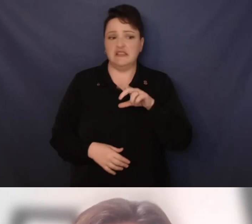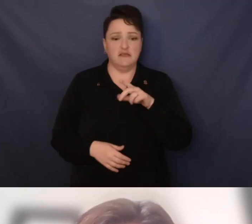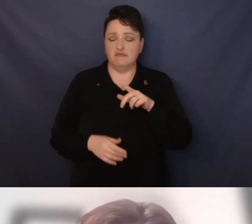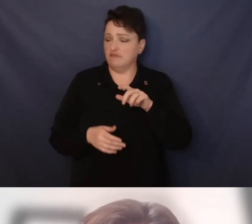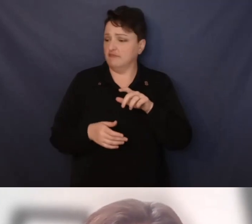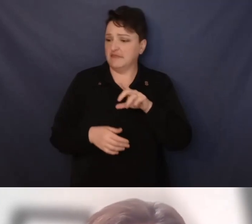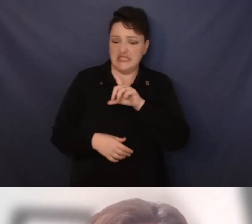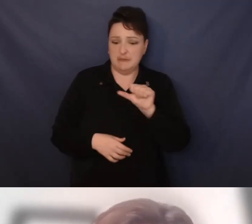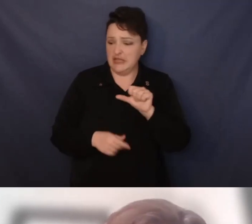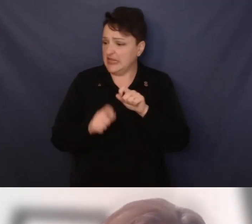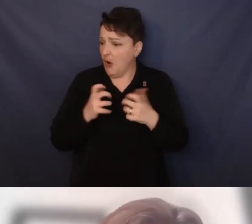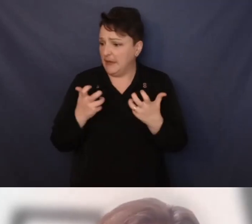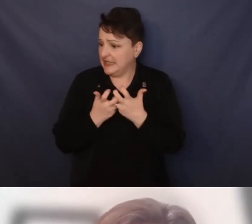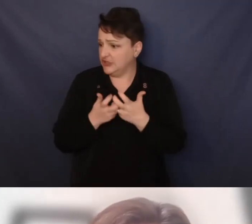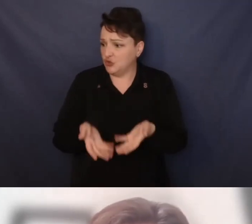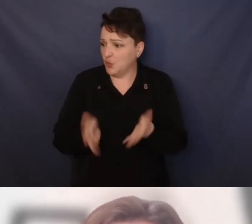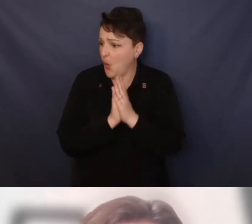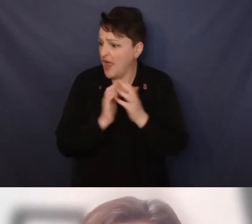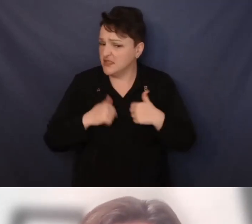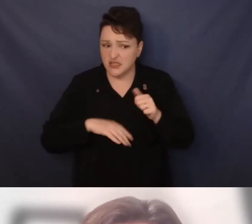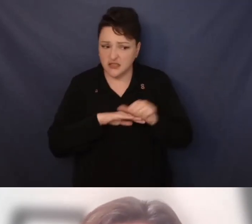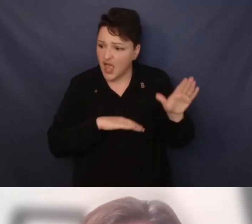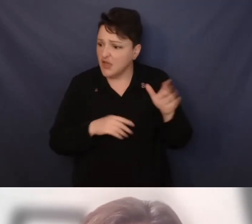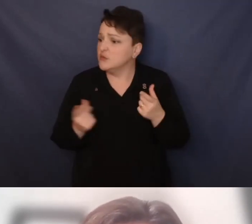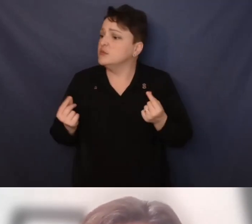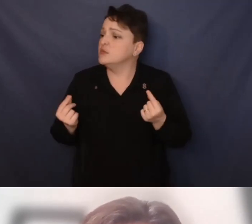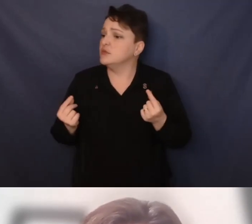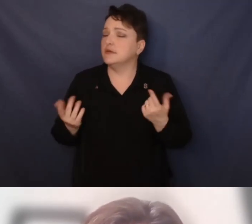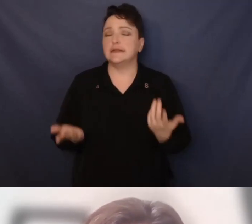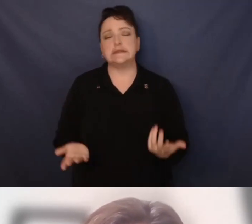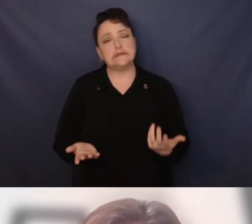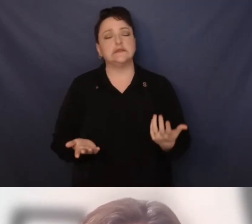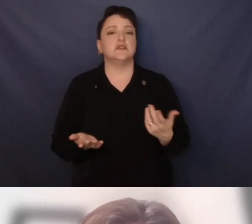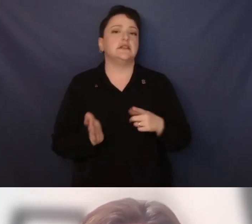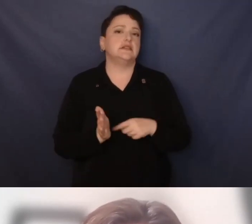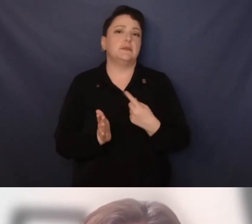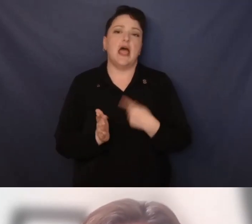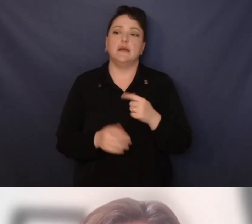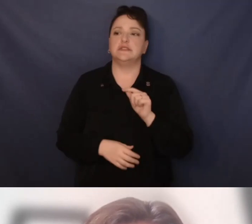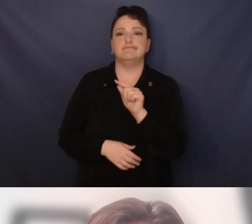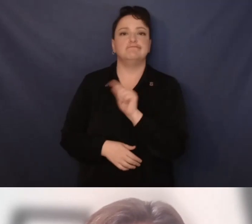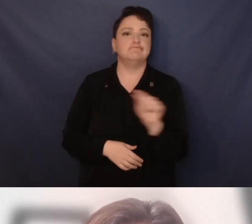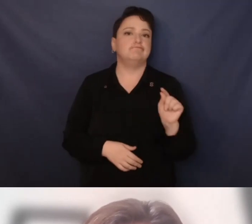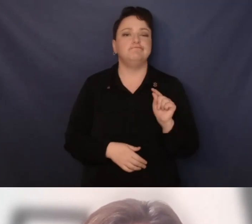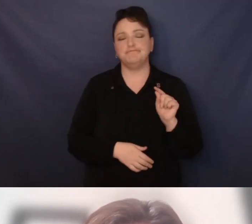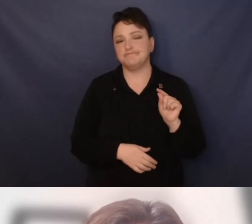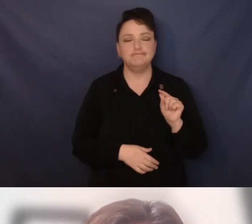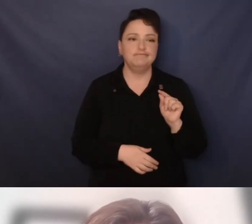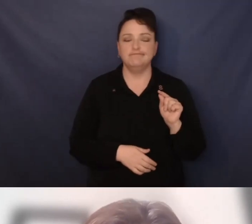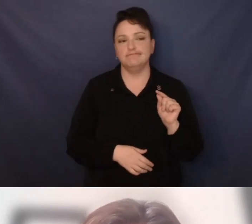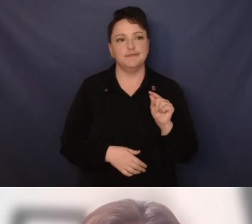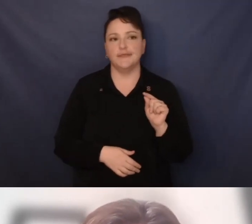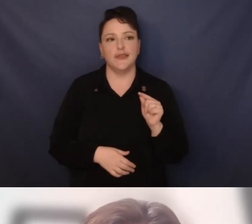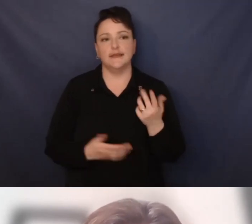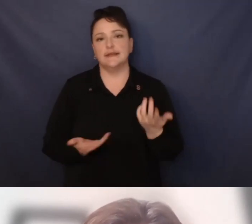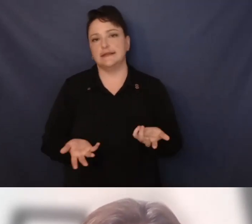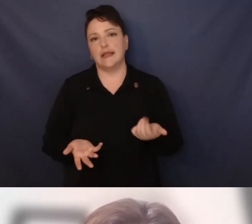are some ideas. They are not great ideas because they are not, you know going to fix things on any